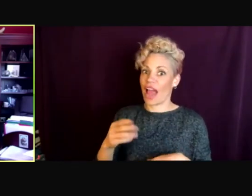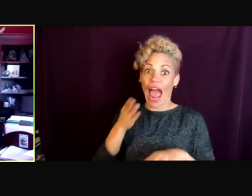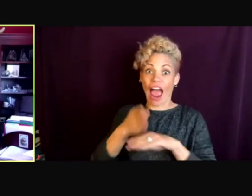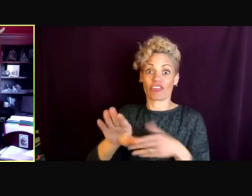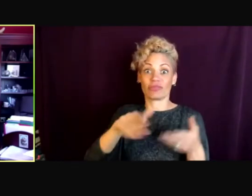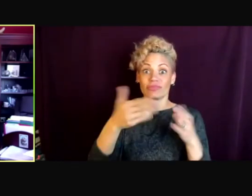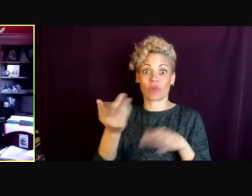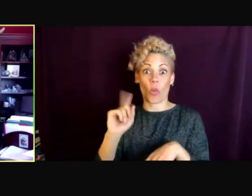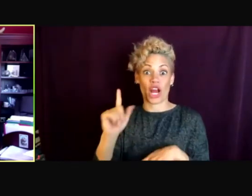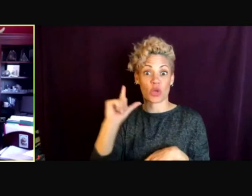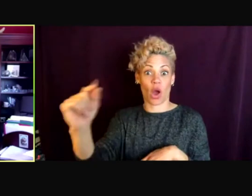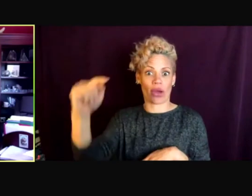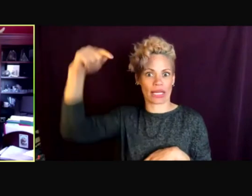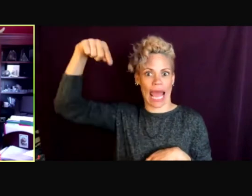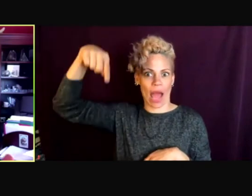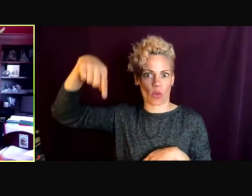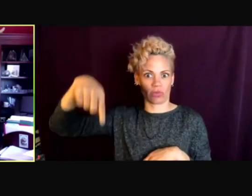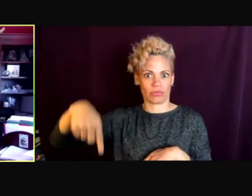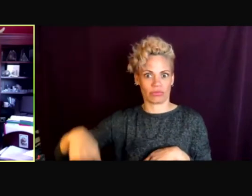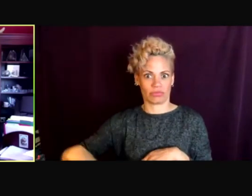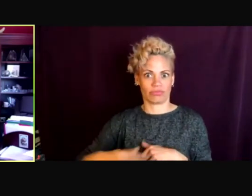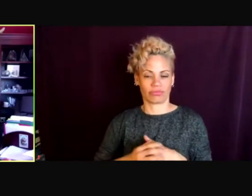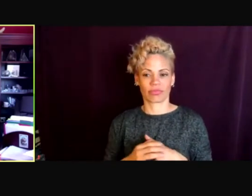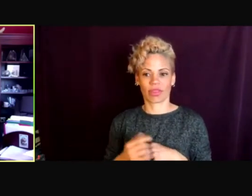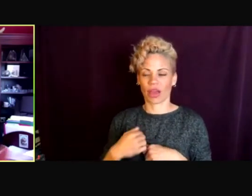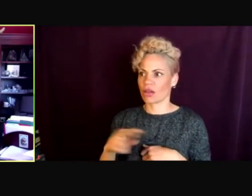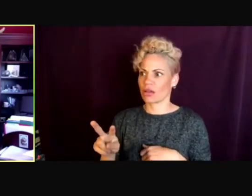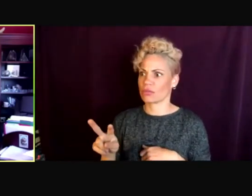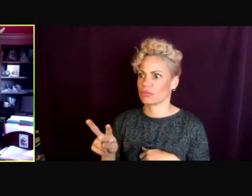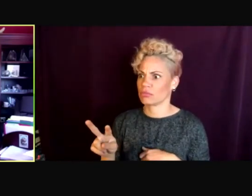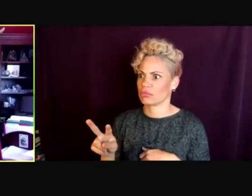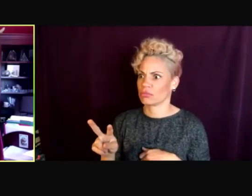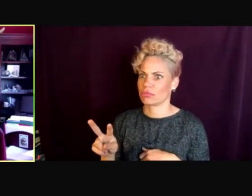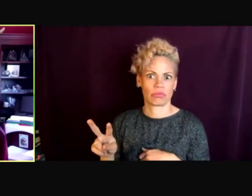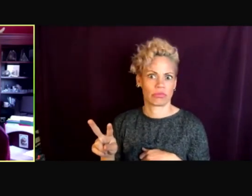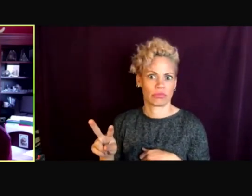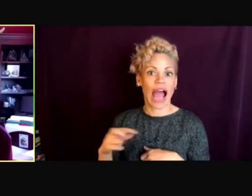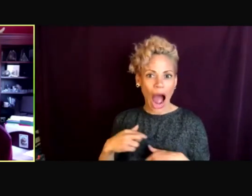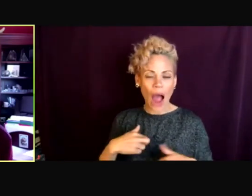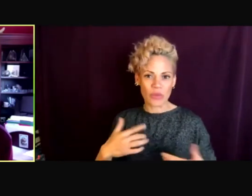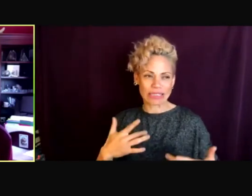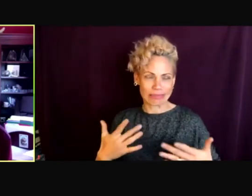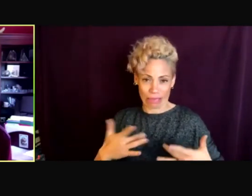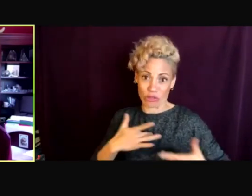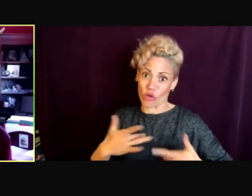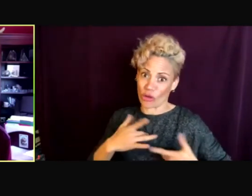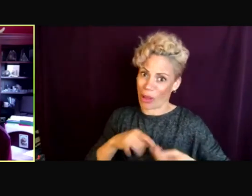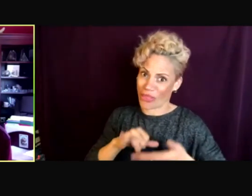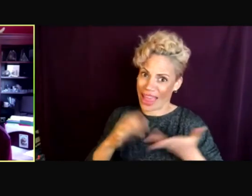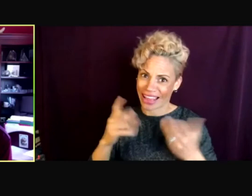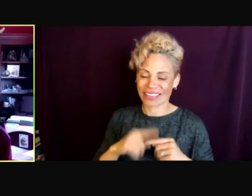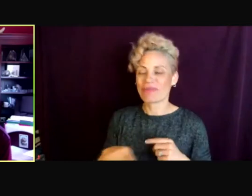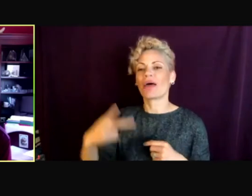And I was not concerned about that, right? But he turned to me and he said,